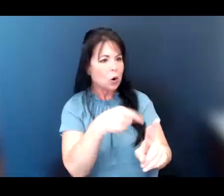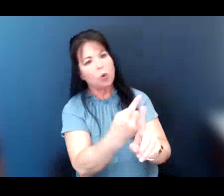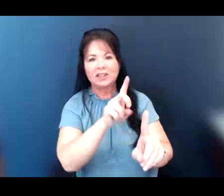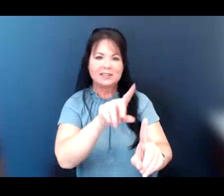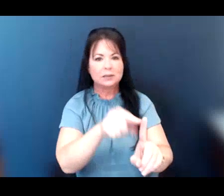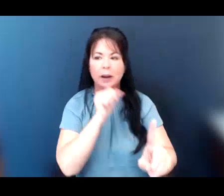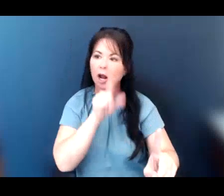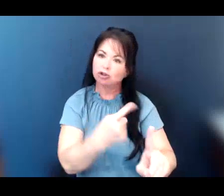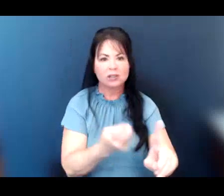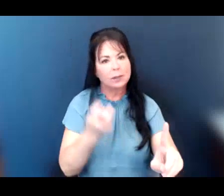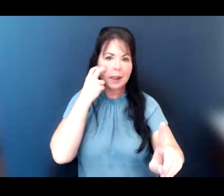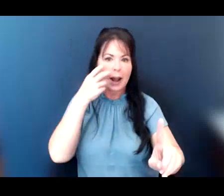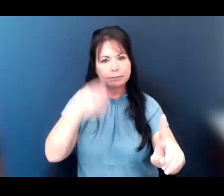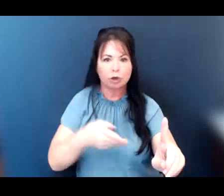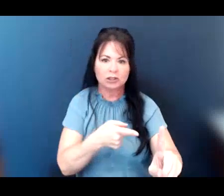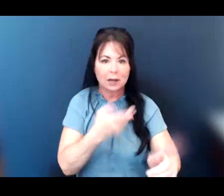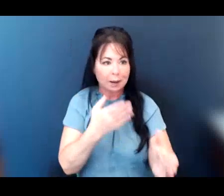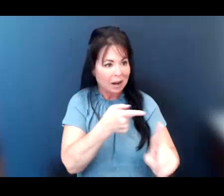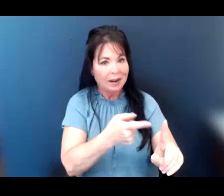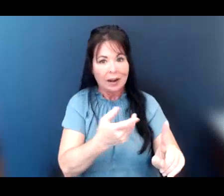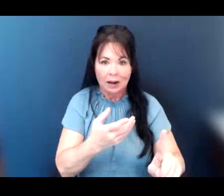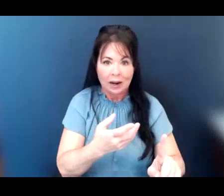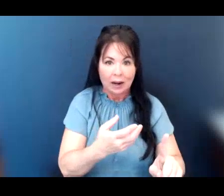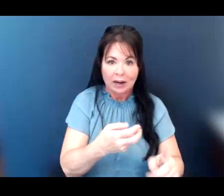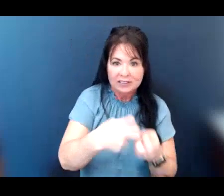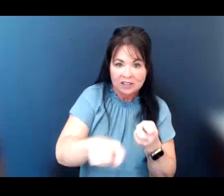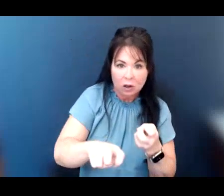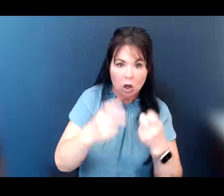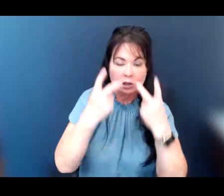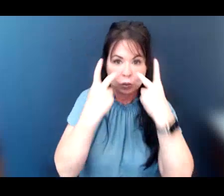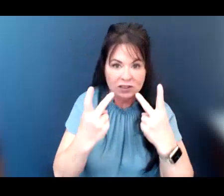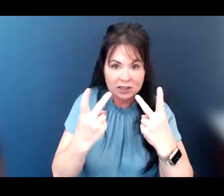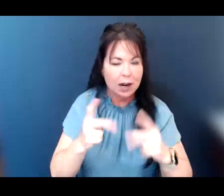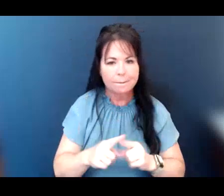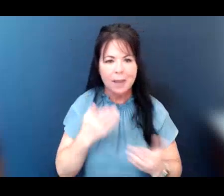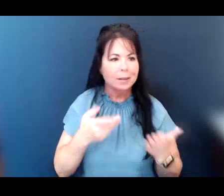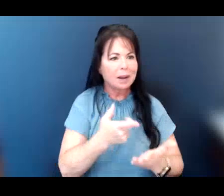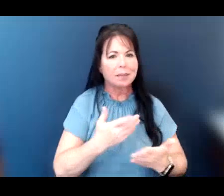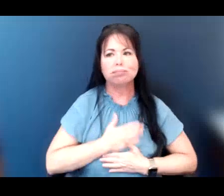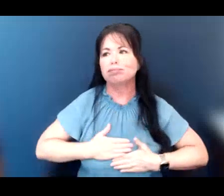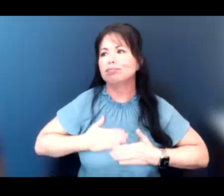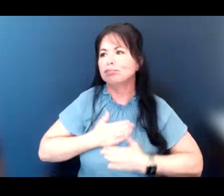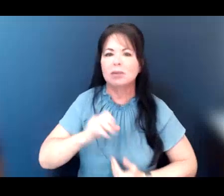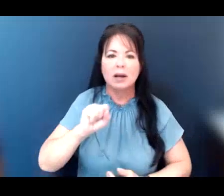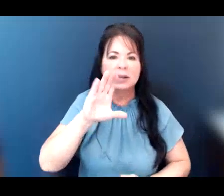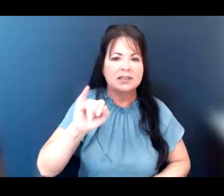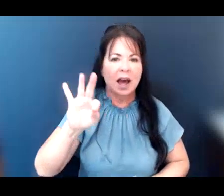They're somebody who maybe has difficulty seeing. But they might also really enjoy sci-fi. They might really like going out into social settings,